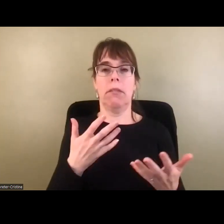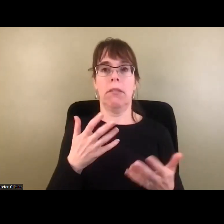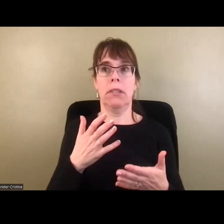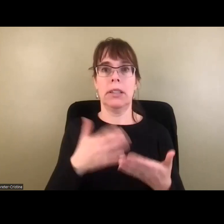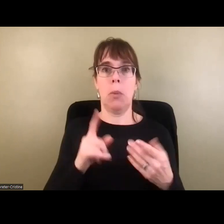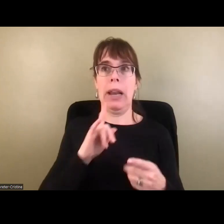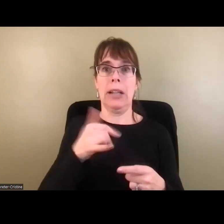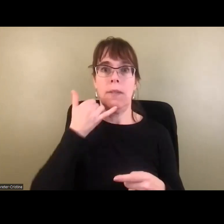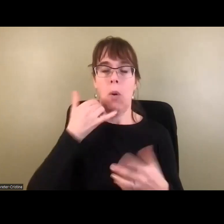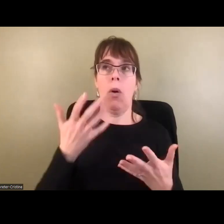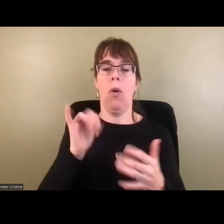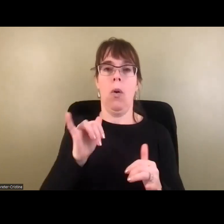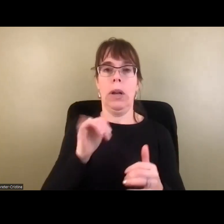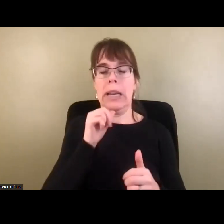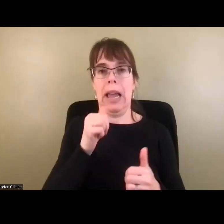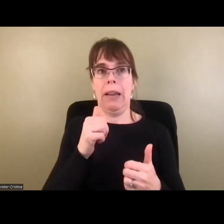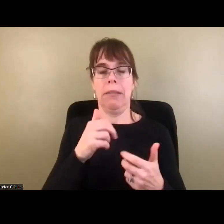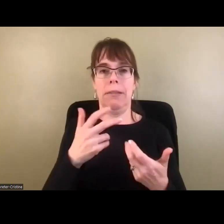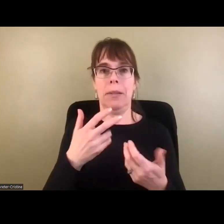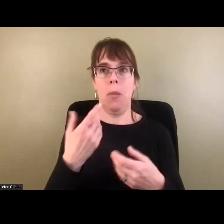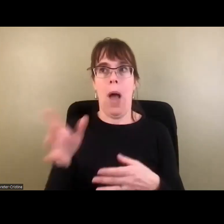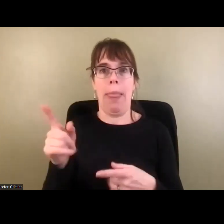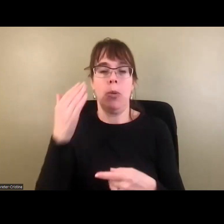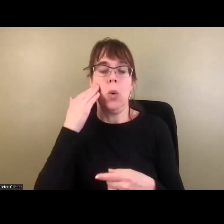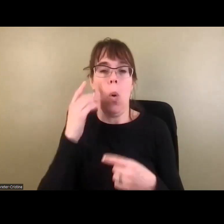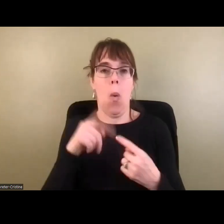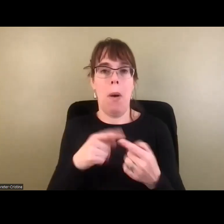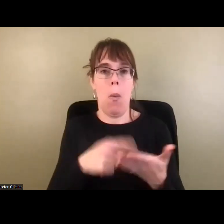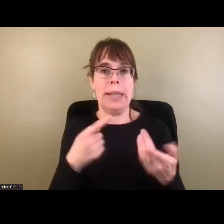or even a dangerous one, because they're trying to access our resources.